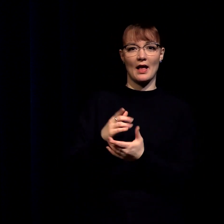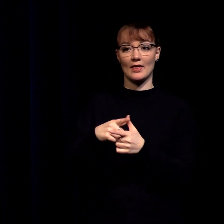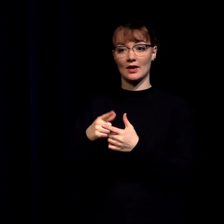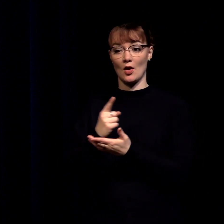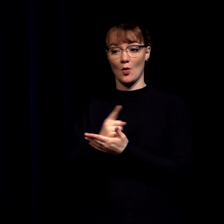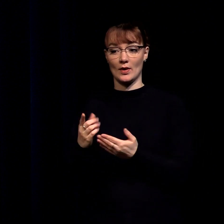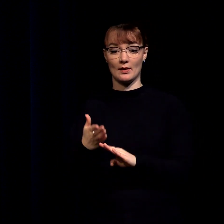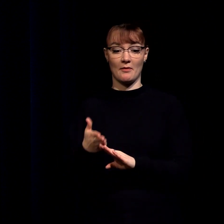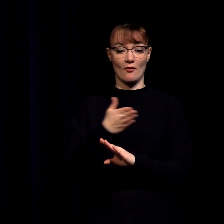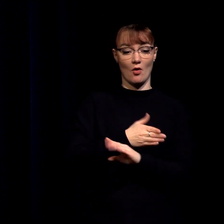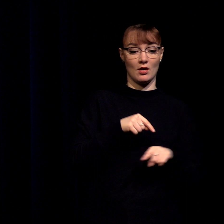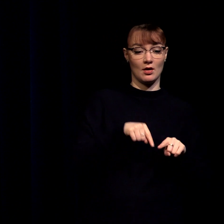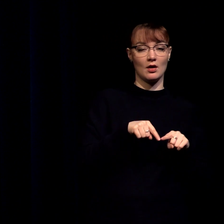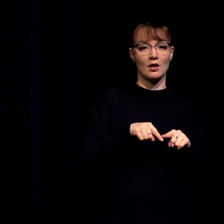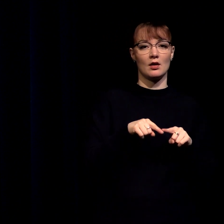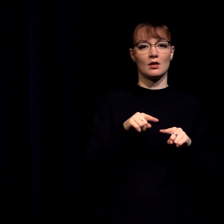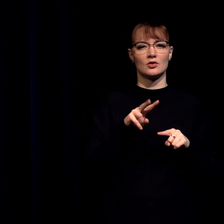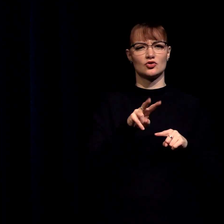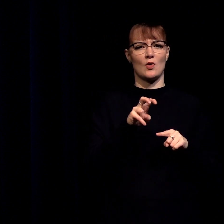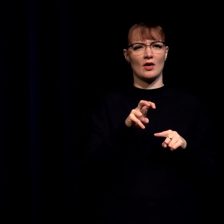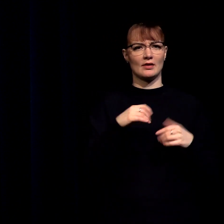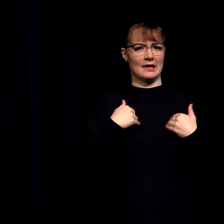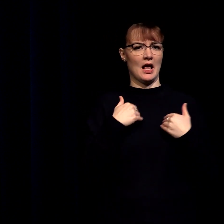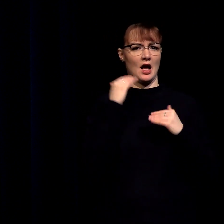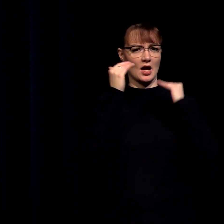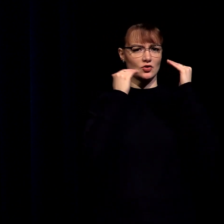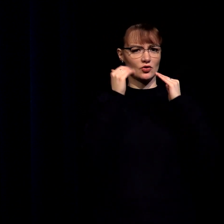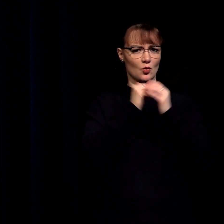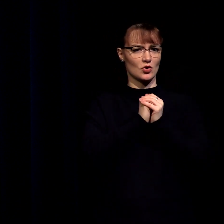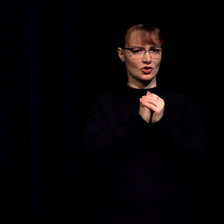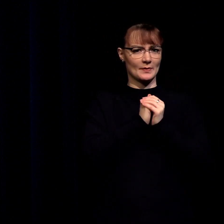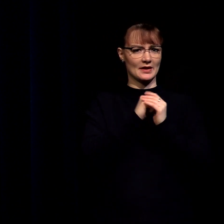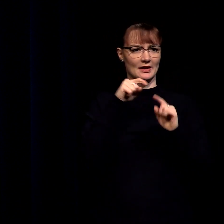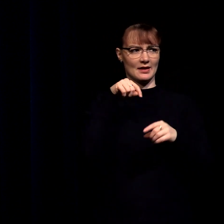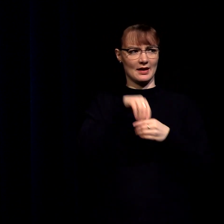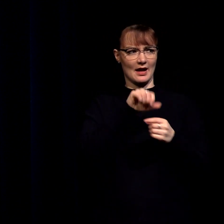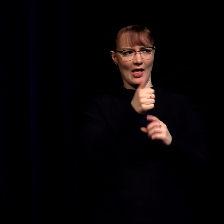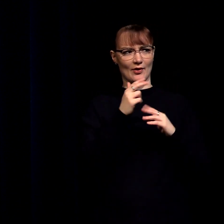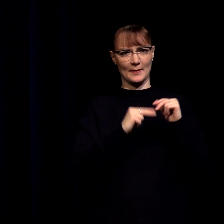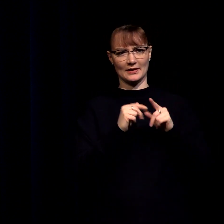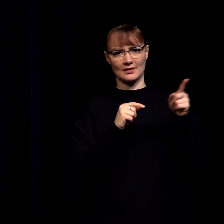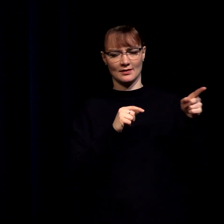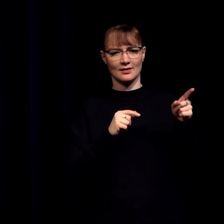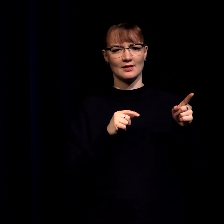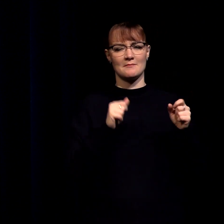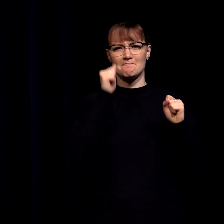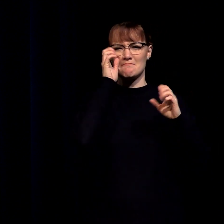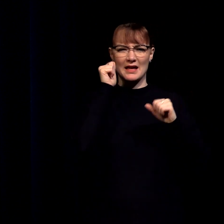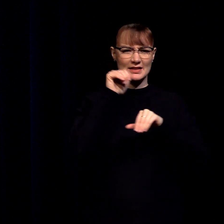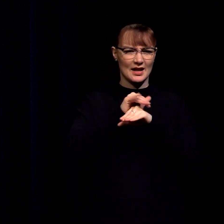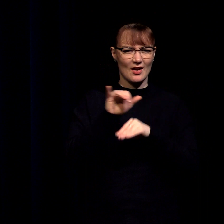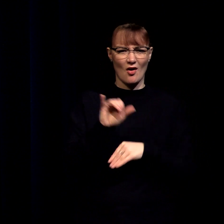was with over 200 of our young adults worshiping and that was just a powerful night is well I don't know how many times they